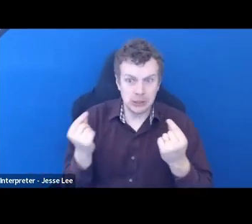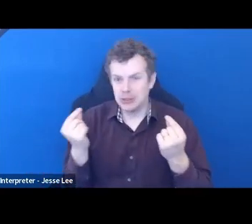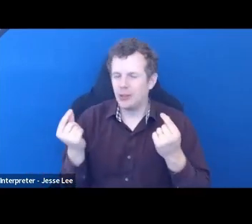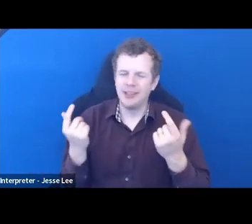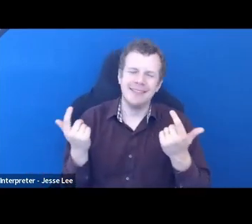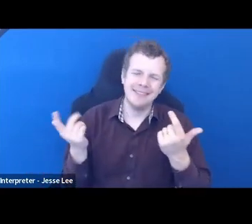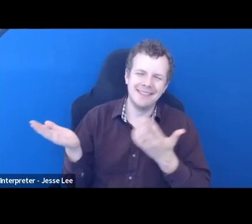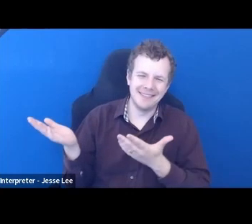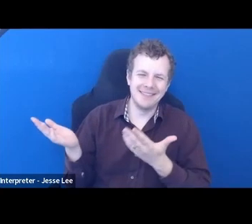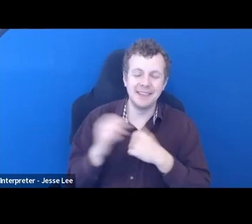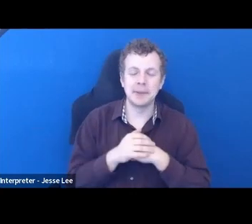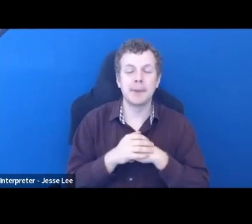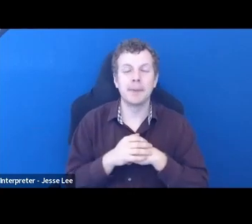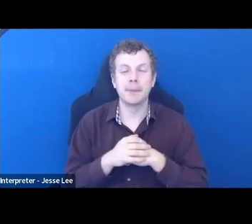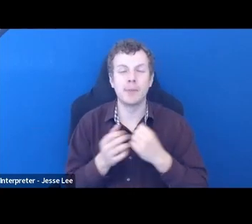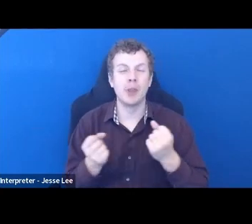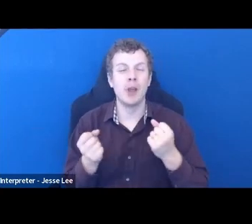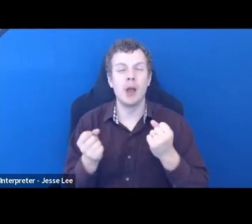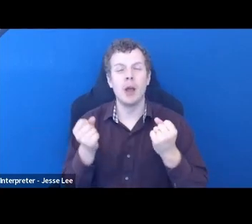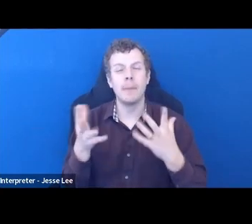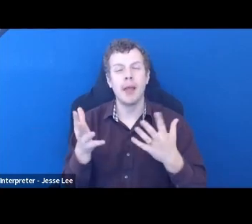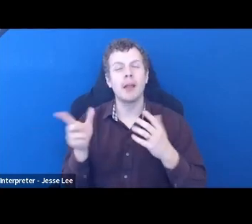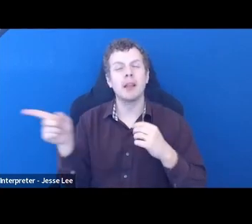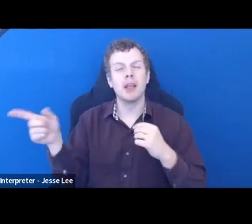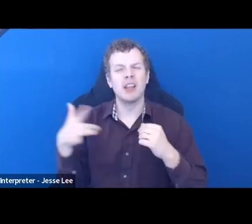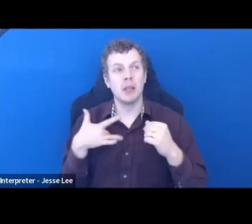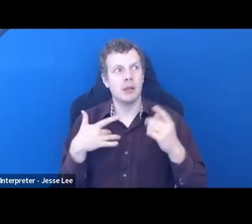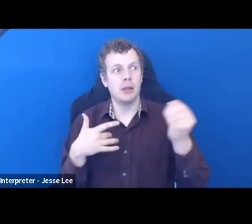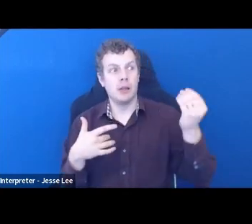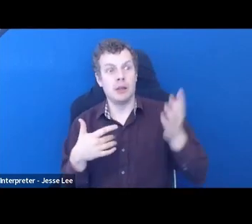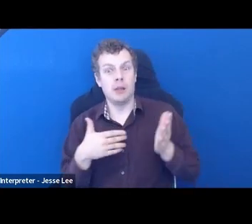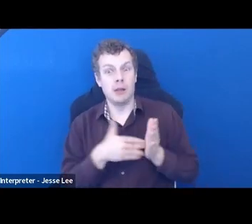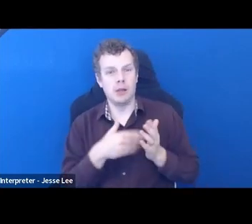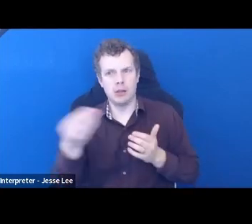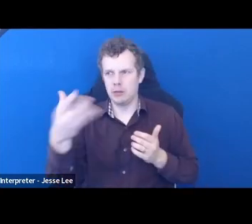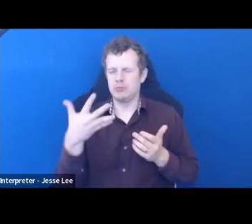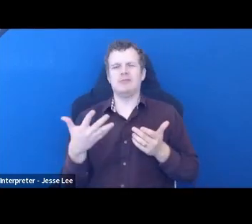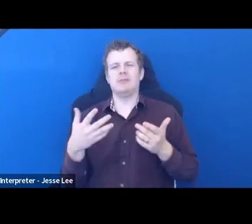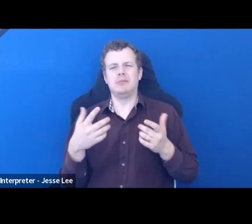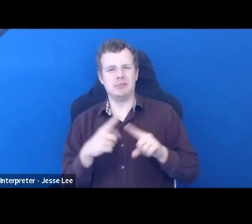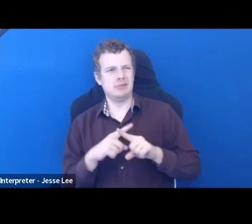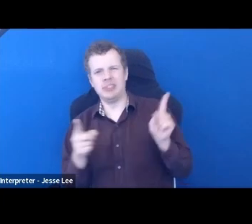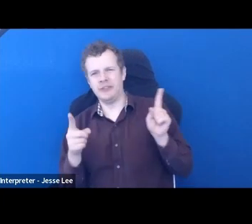There was a lot of mixed messaging from different professionals about what was effective.